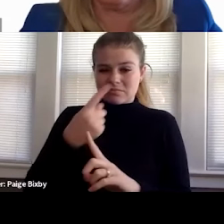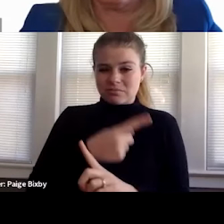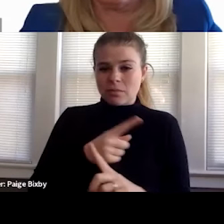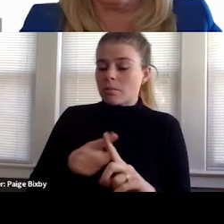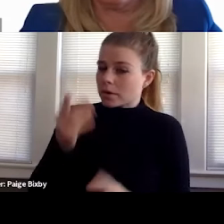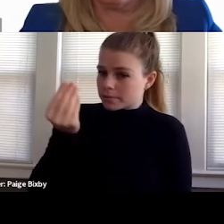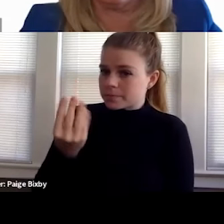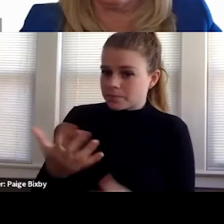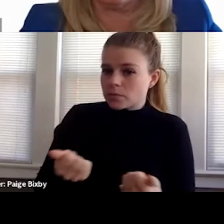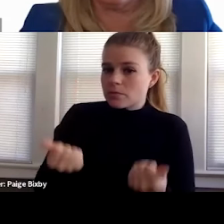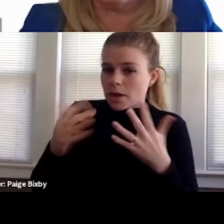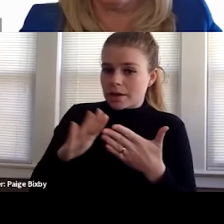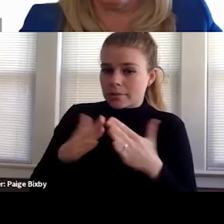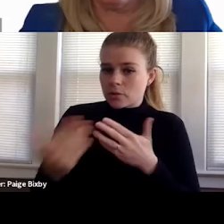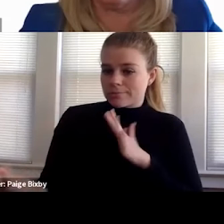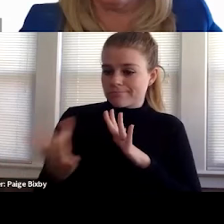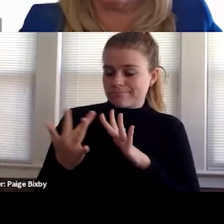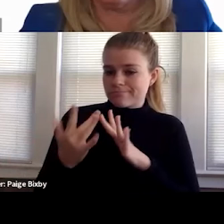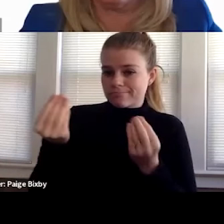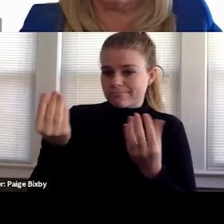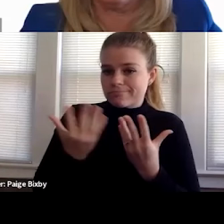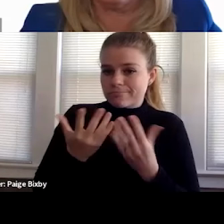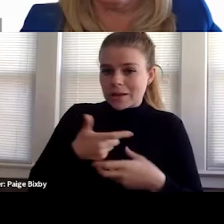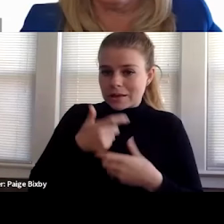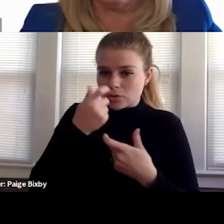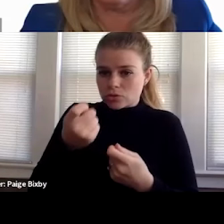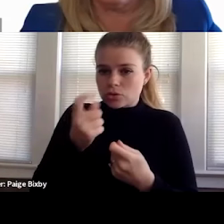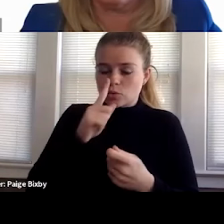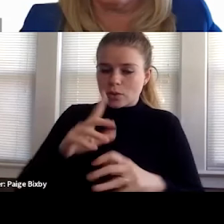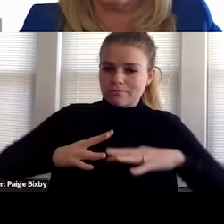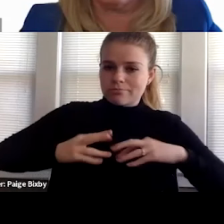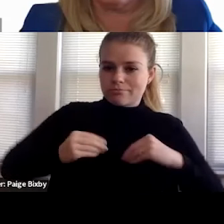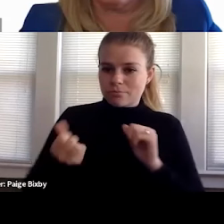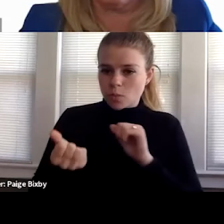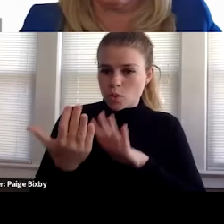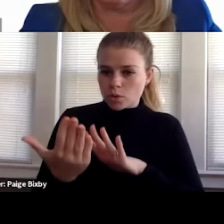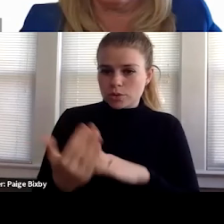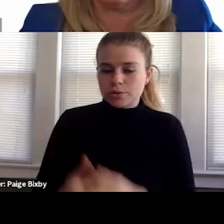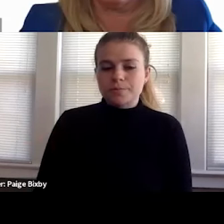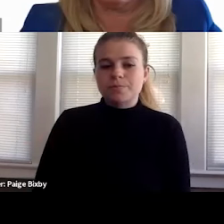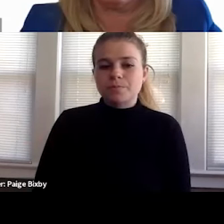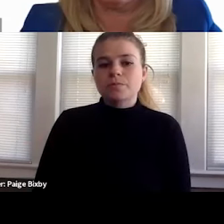have reached out to us and are expressing interest in adopting this approach. And we'll talk a little bit about it later,